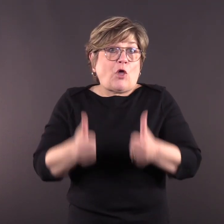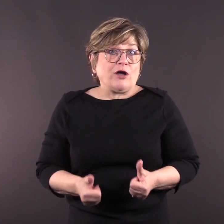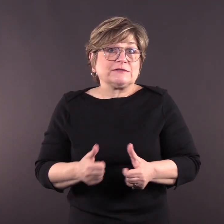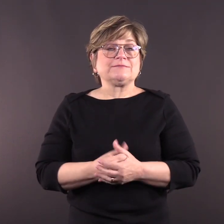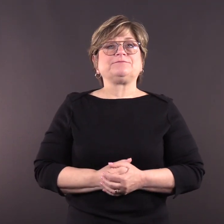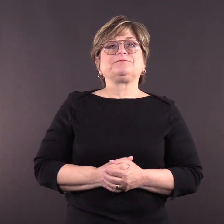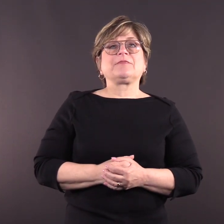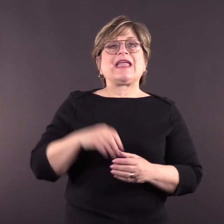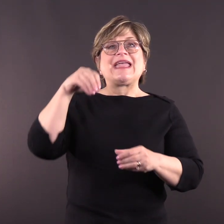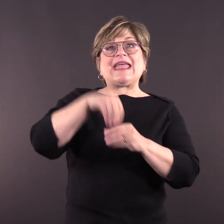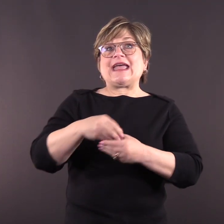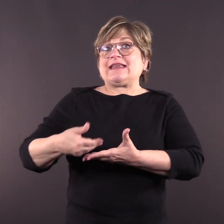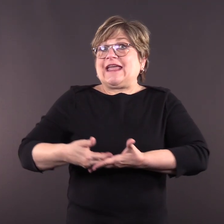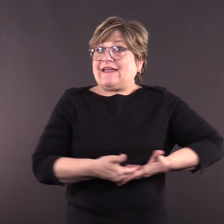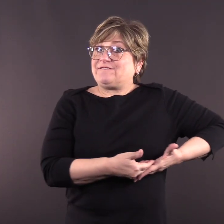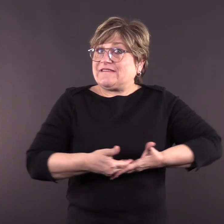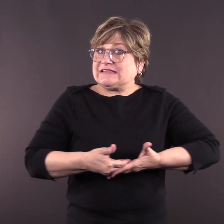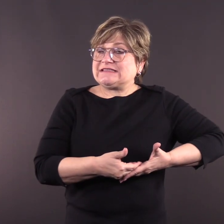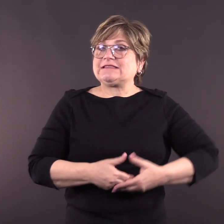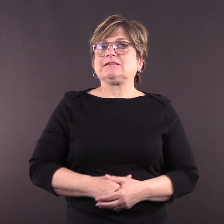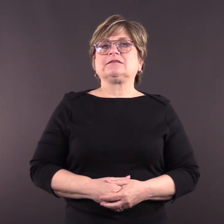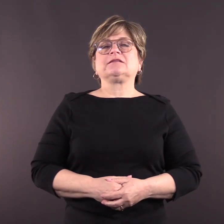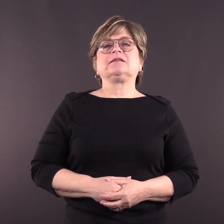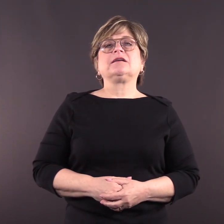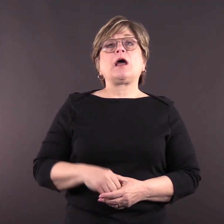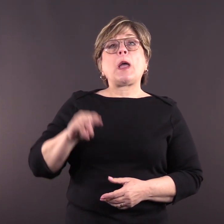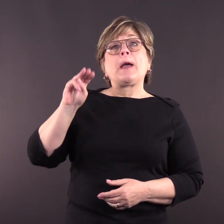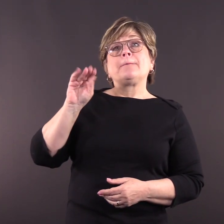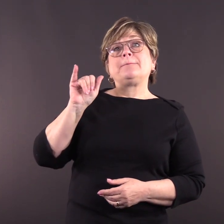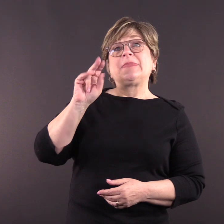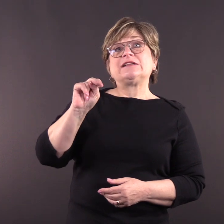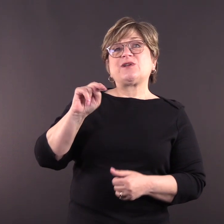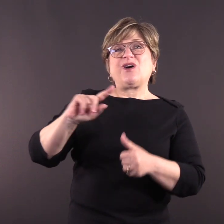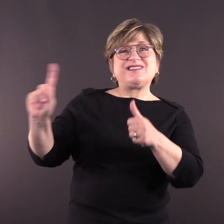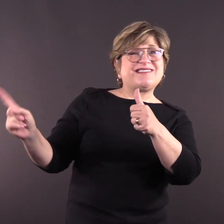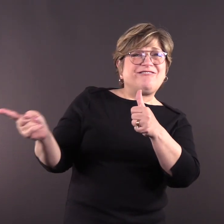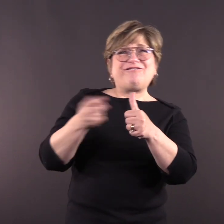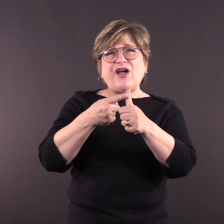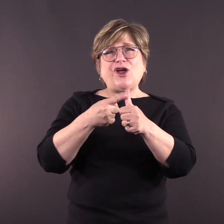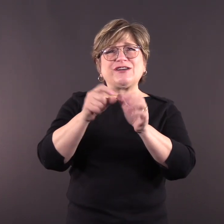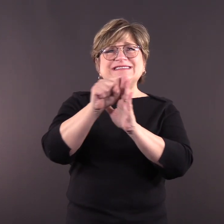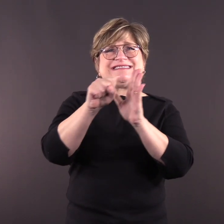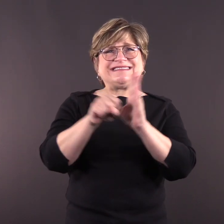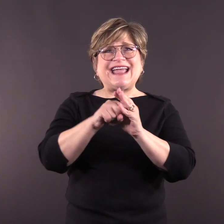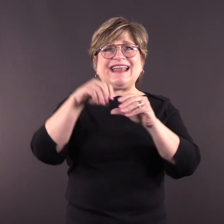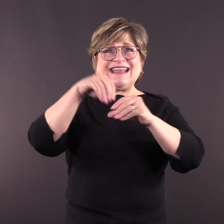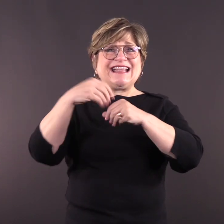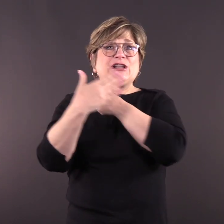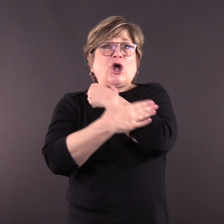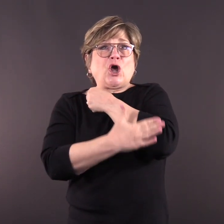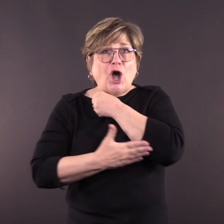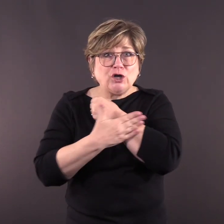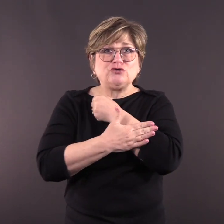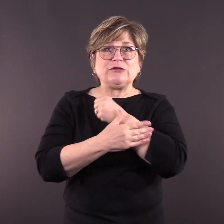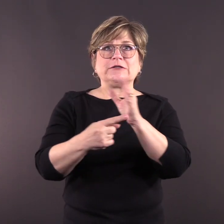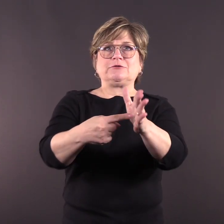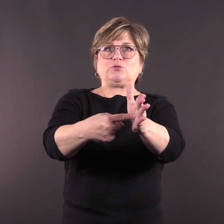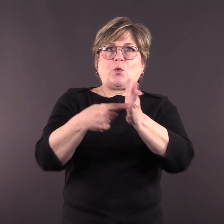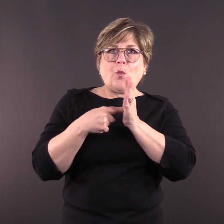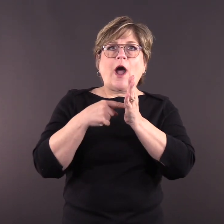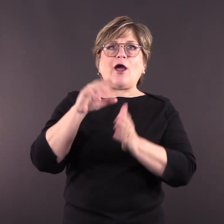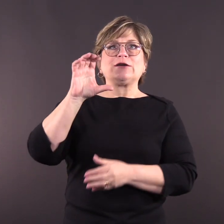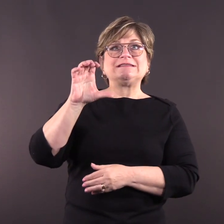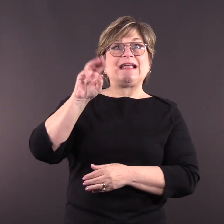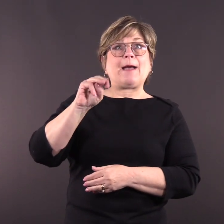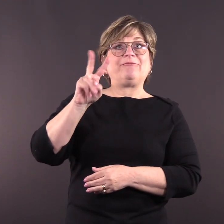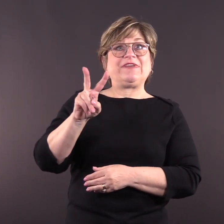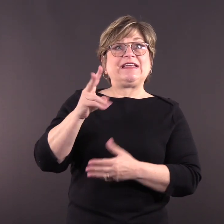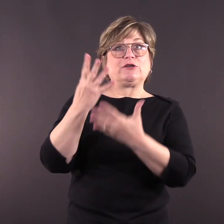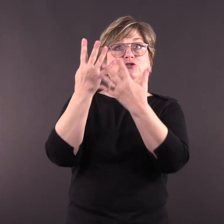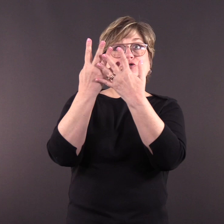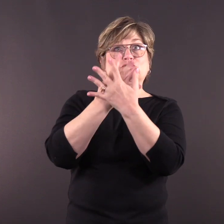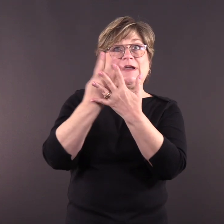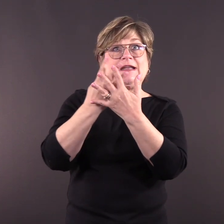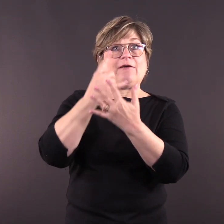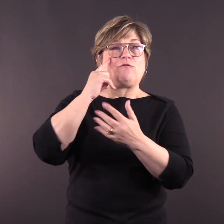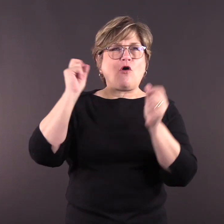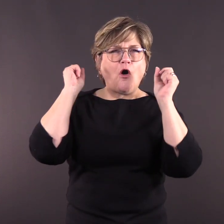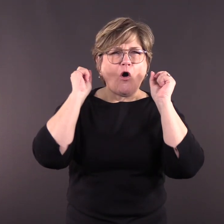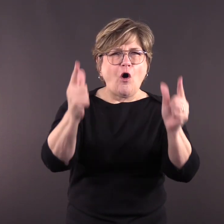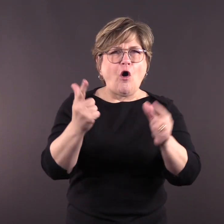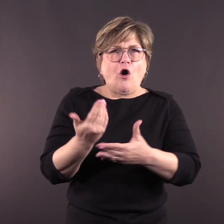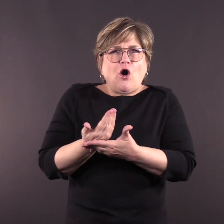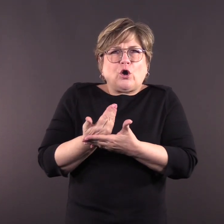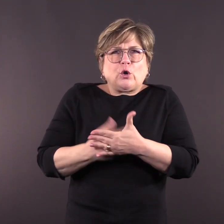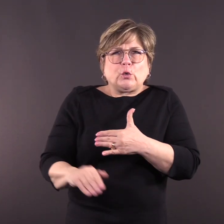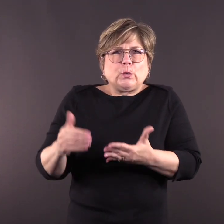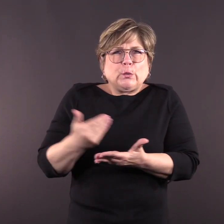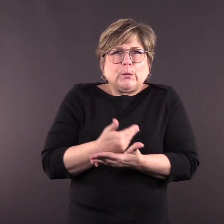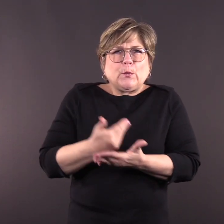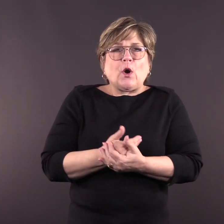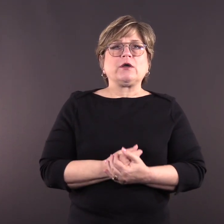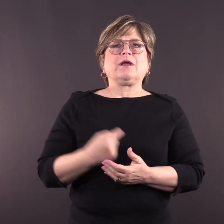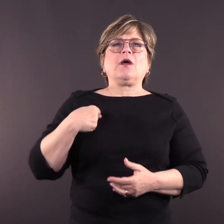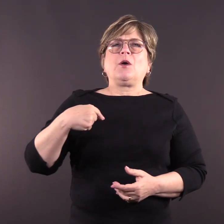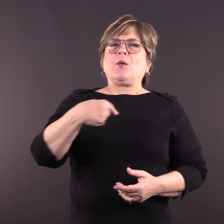in infants. Minnesota is the first state in the country to require CMV screening for all newborns,